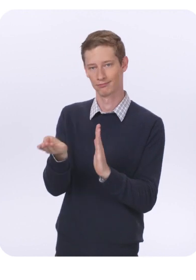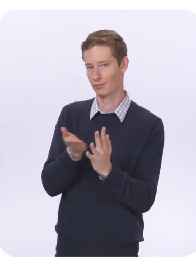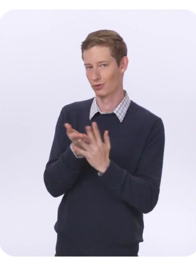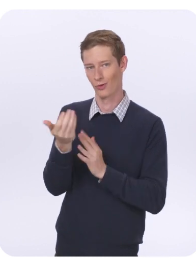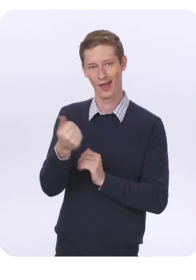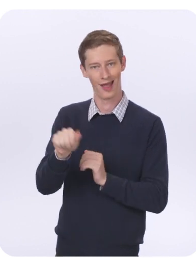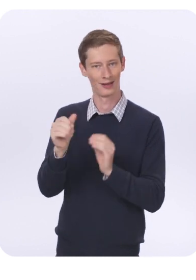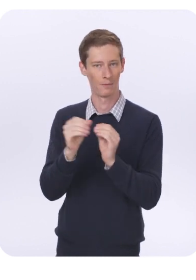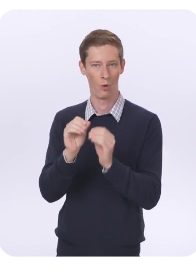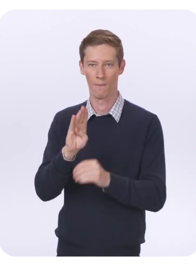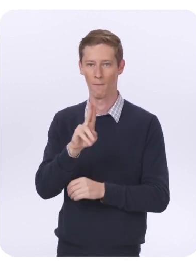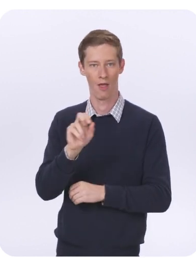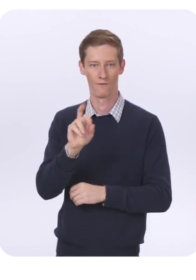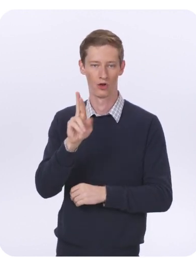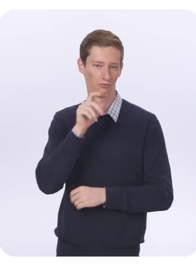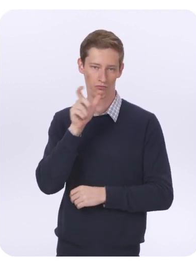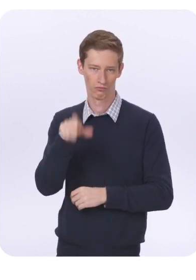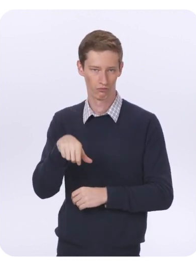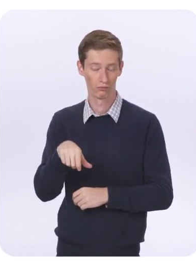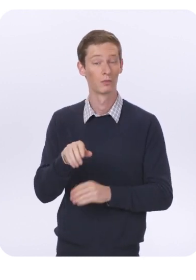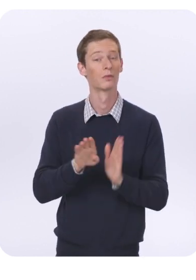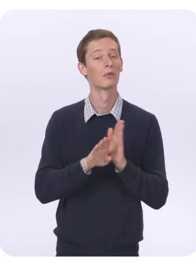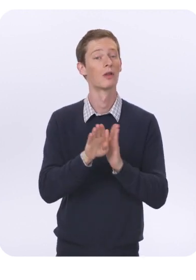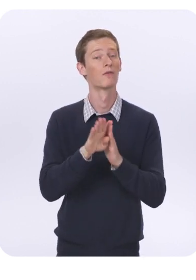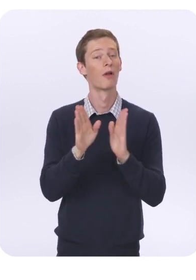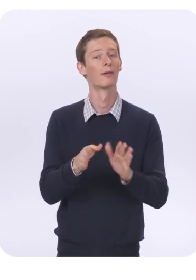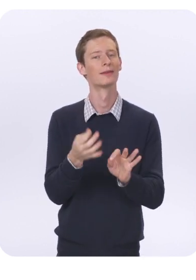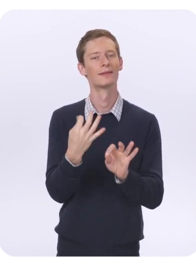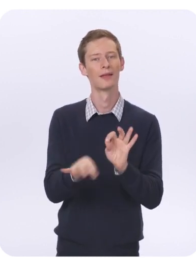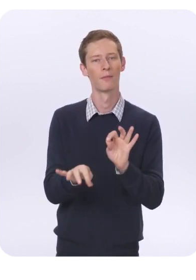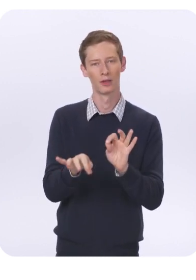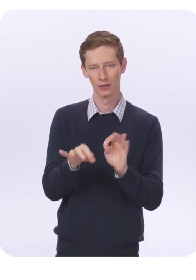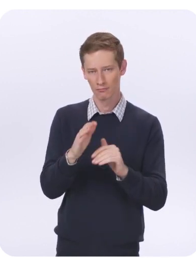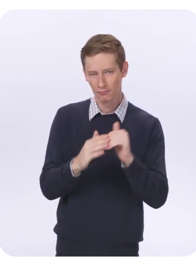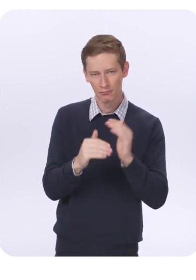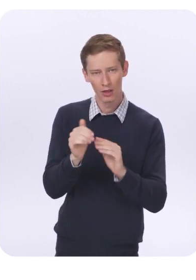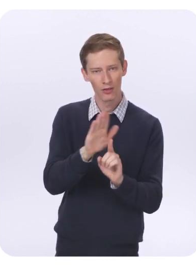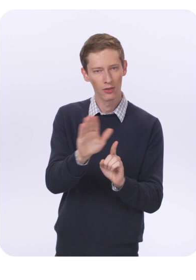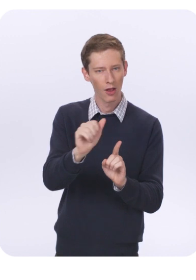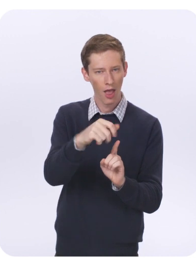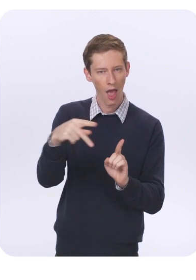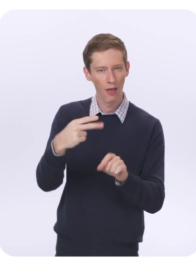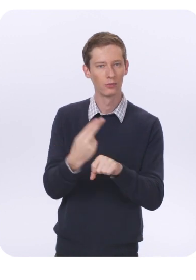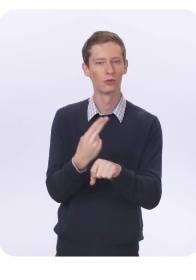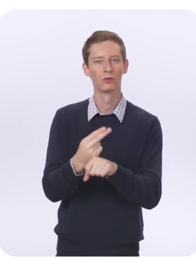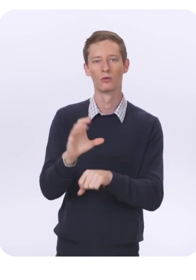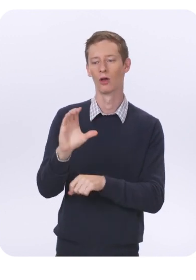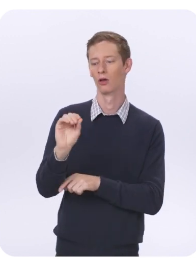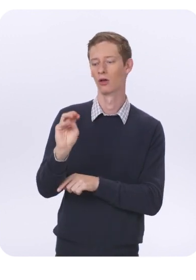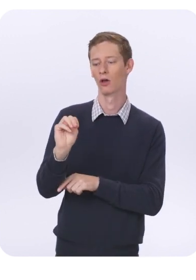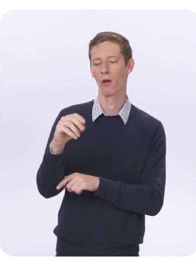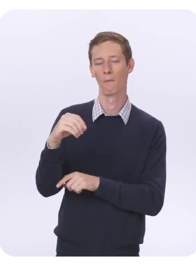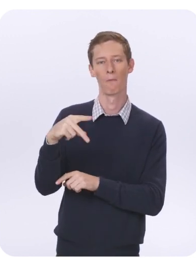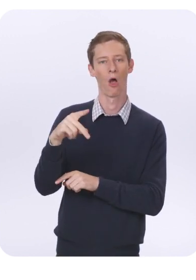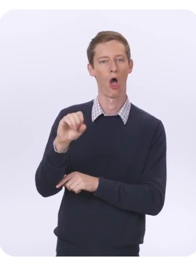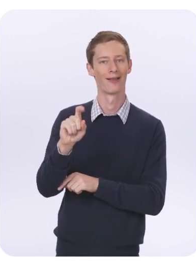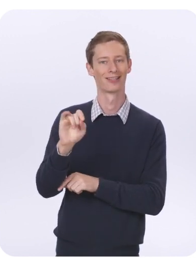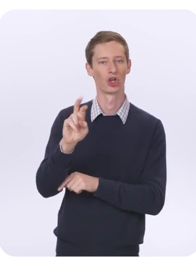Developers simply need to rebuild their apps to use the compositor layer settings. This process will be described in an upcoming slide.